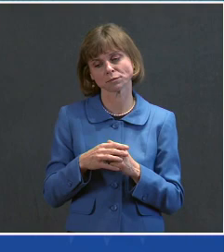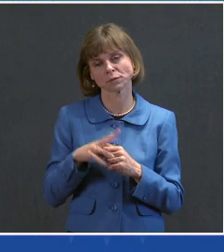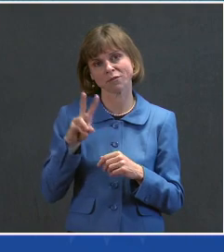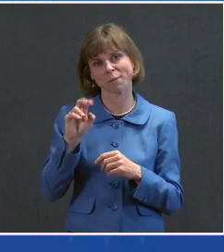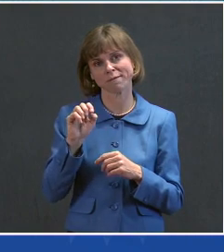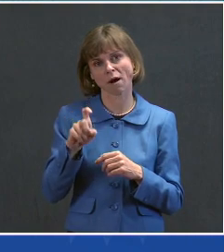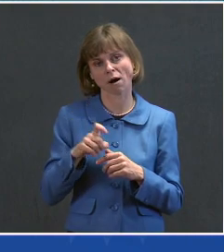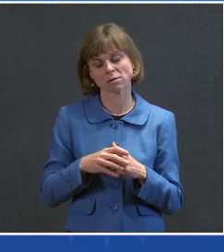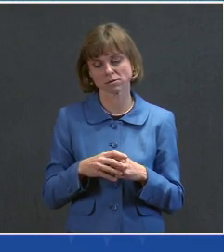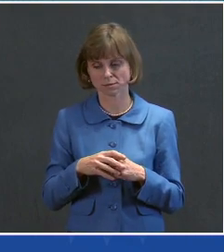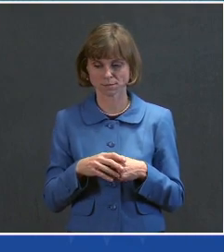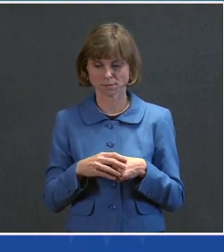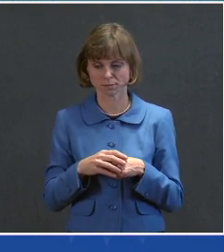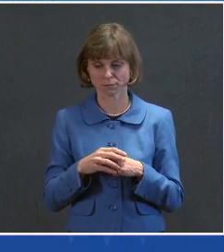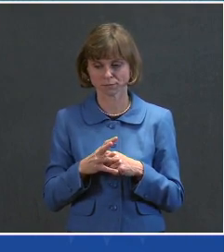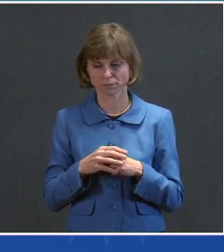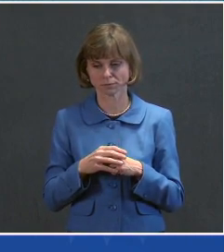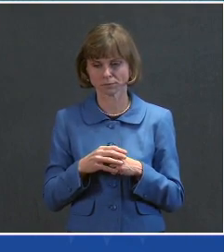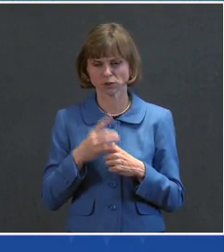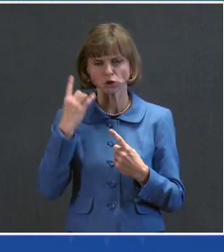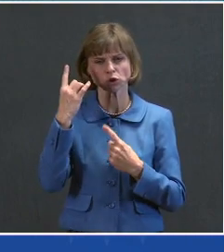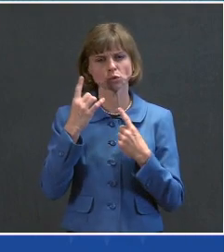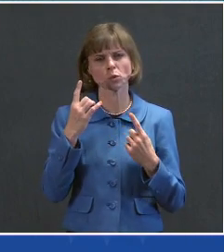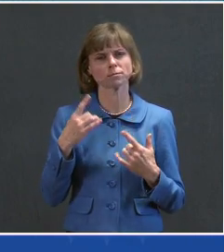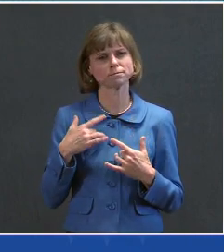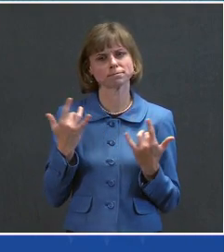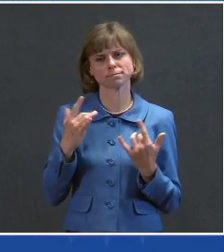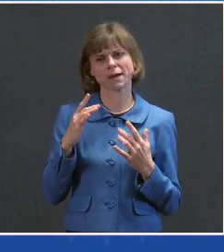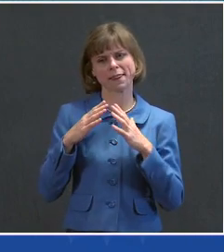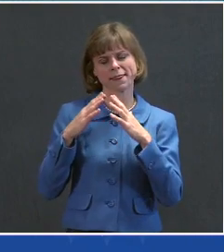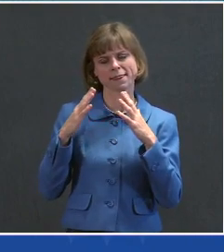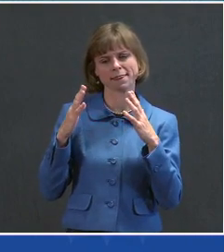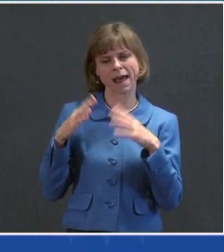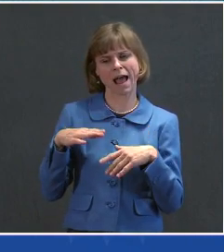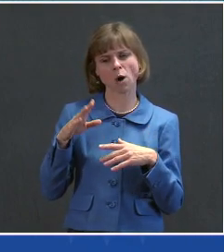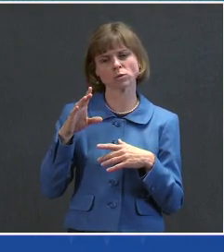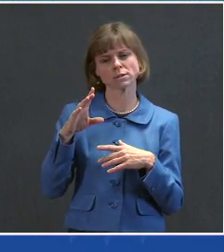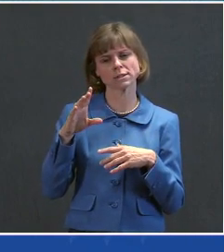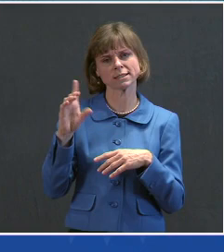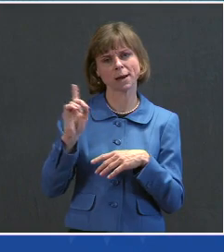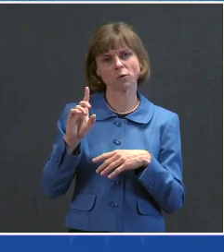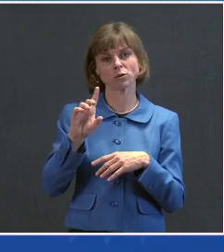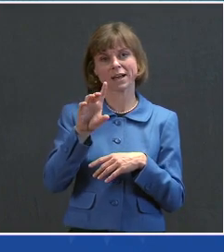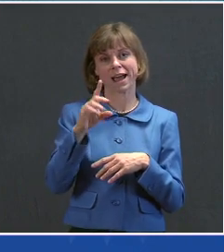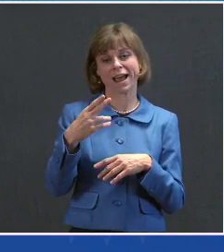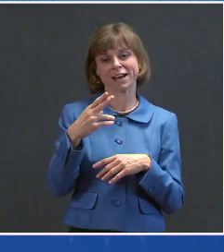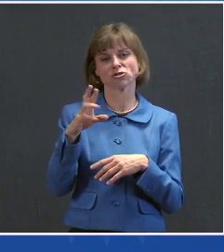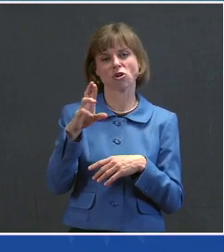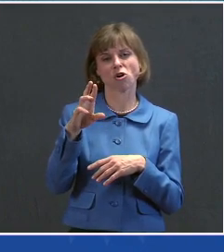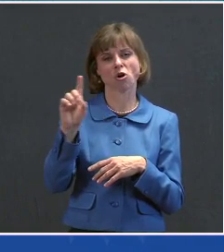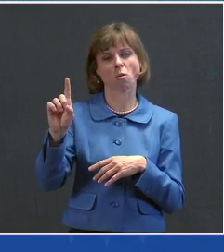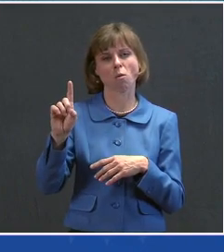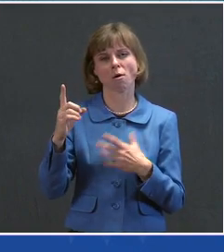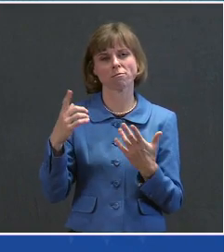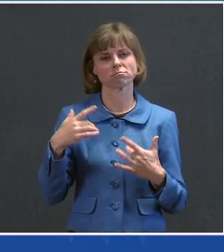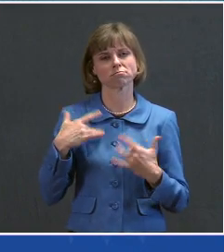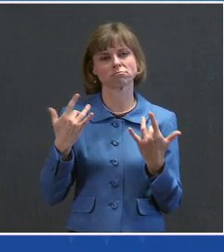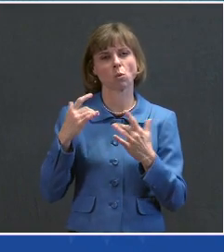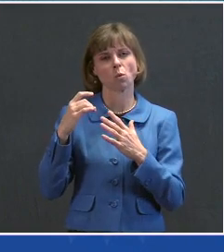She's wondering where House Democrats' anti-corruption voting rights bill H.R. 1 falls in the line of the administration's list of priorities.